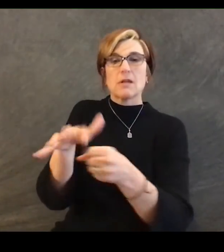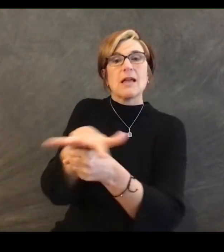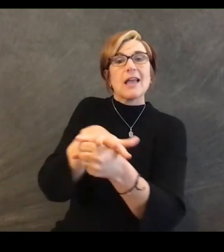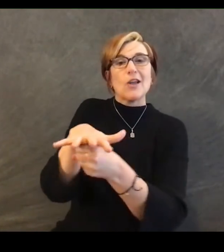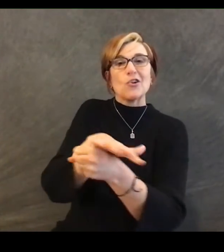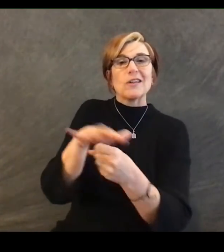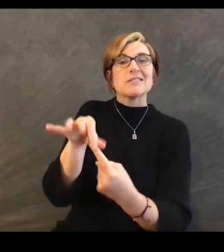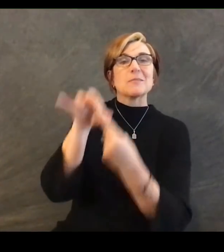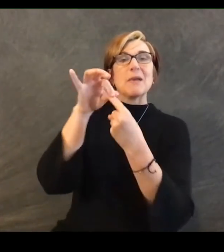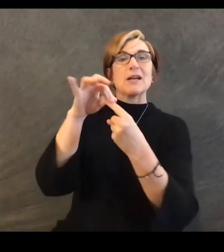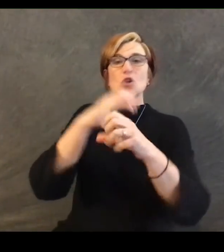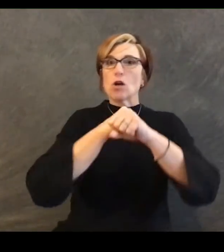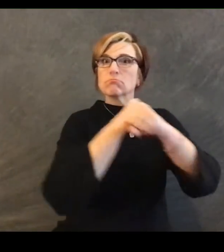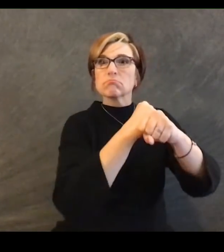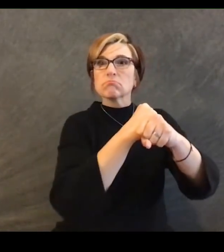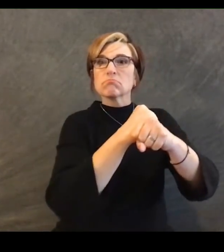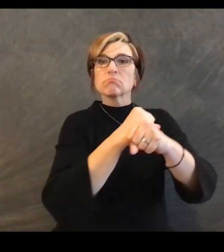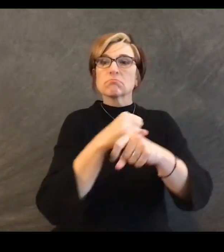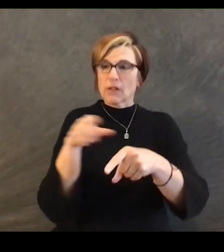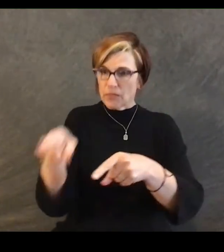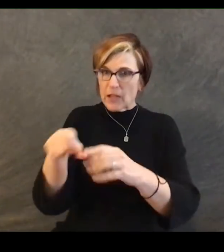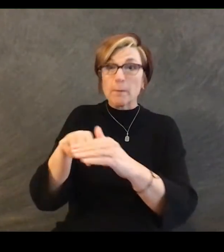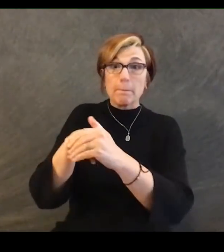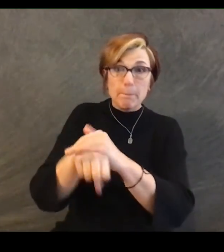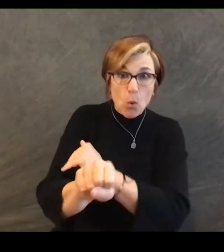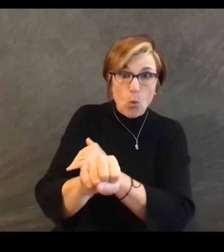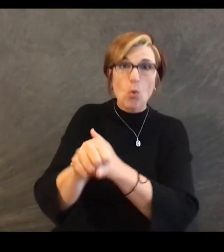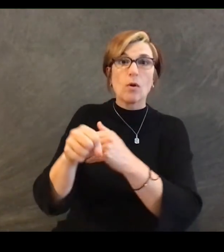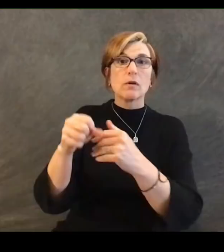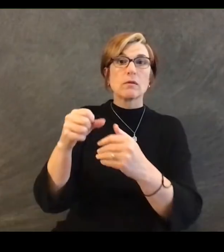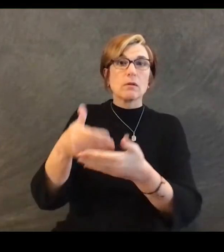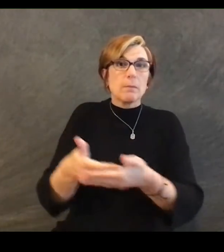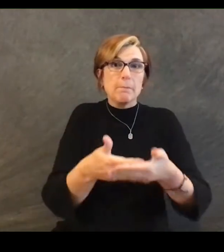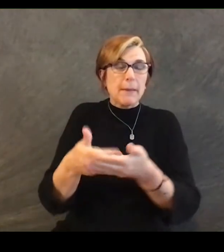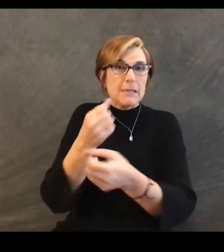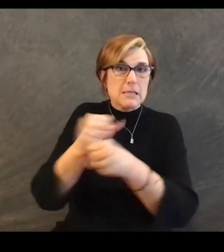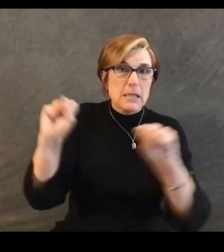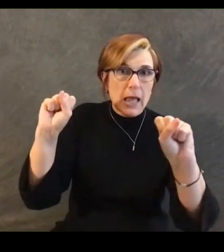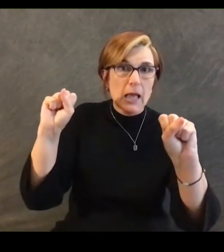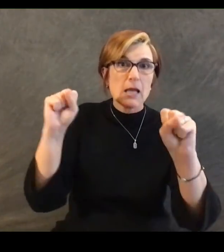babies in a very safe and healthy environment totally separate over the